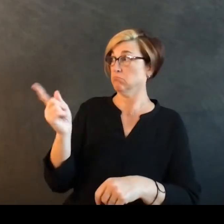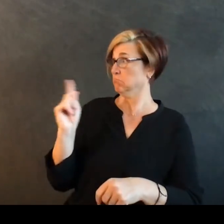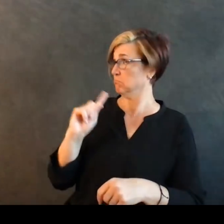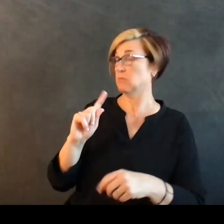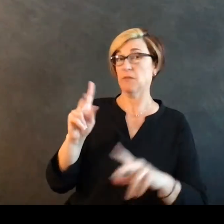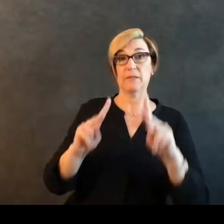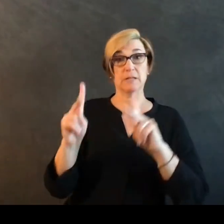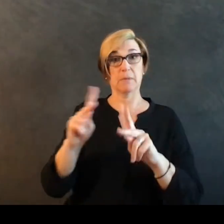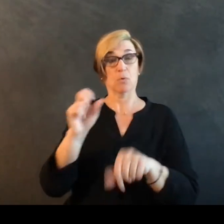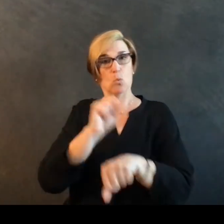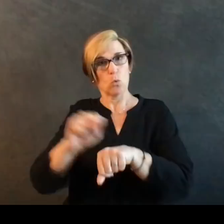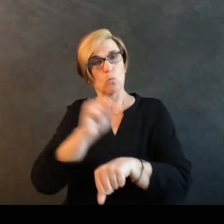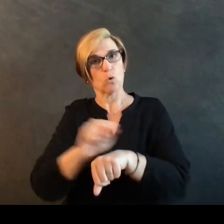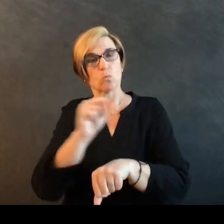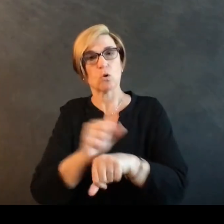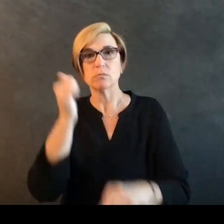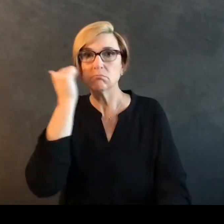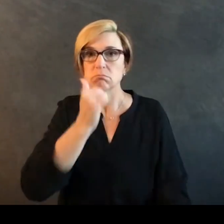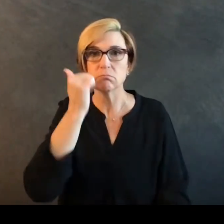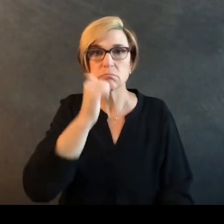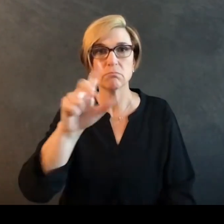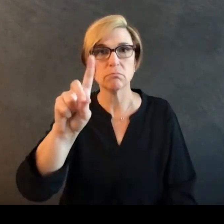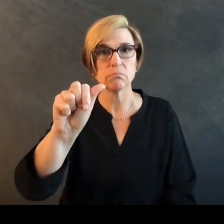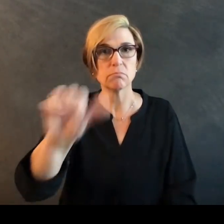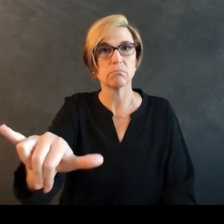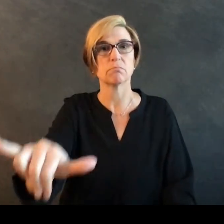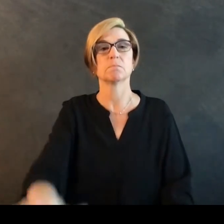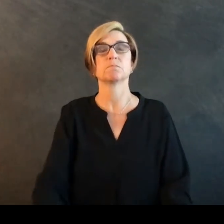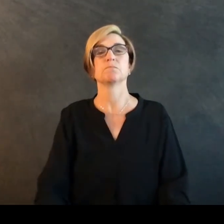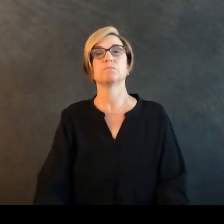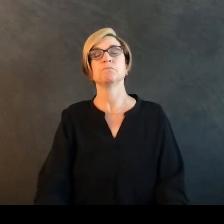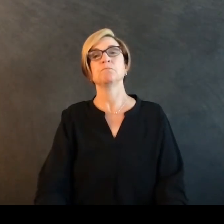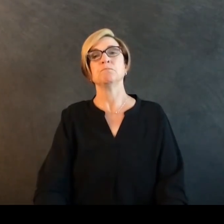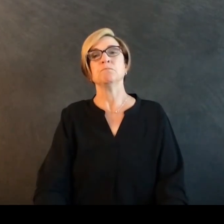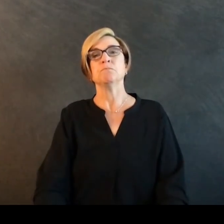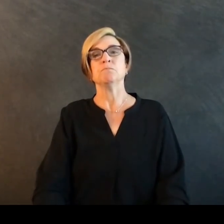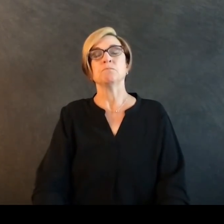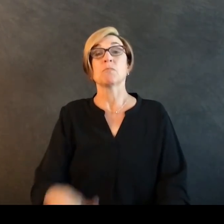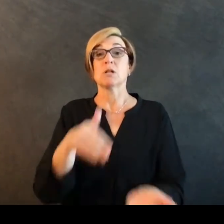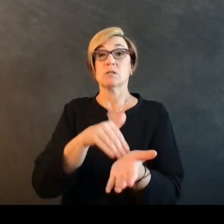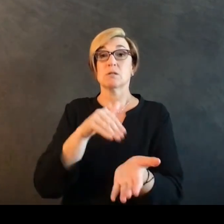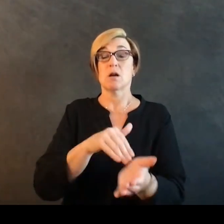and every day to make that happen dr. deborah birx is also with us - she'll